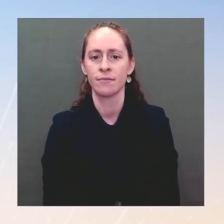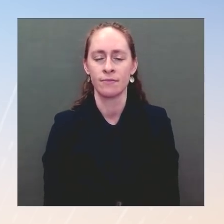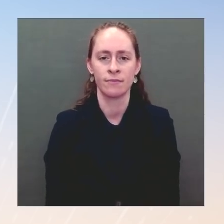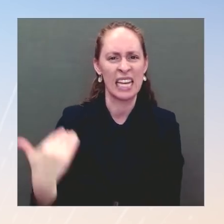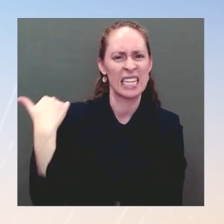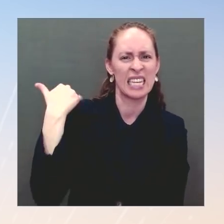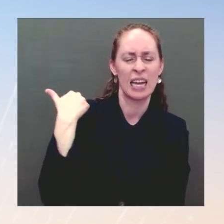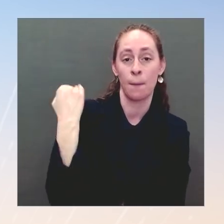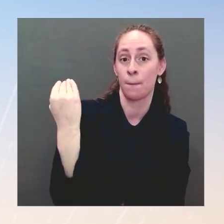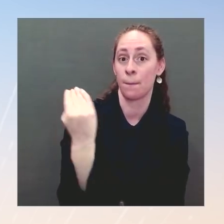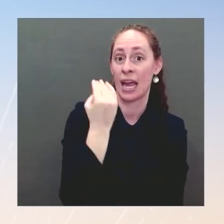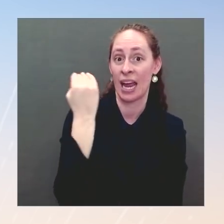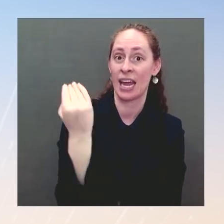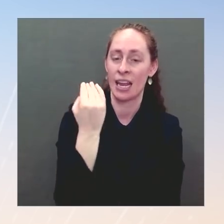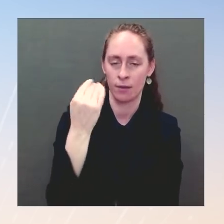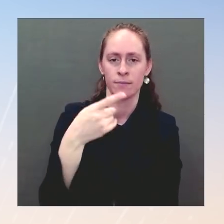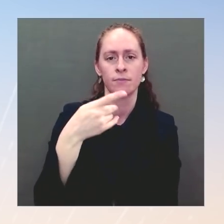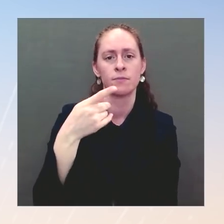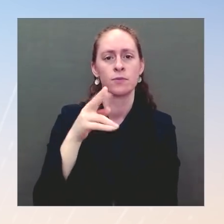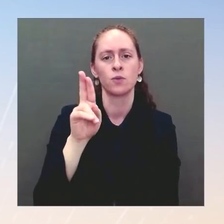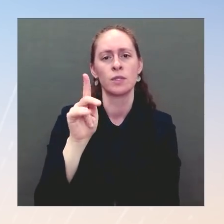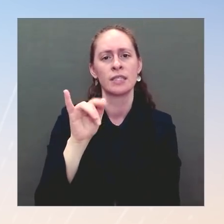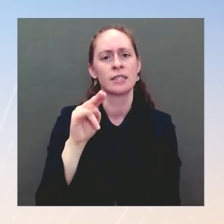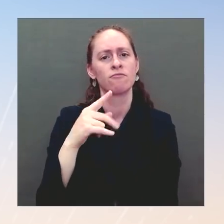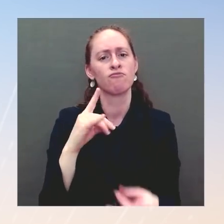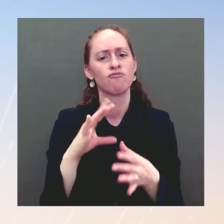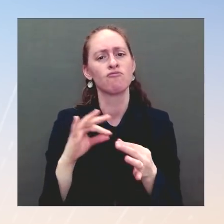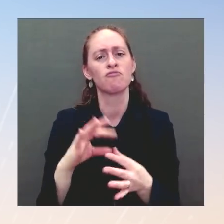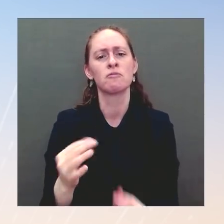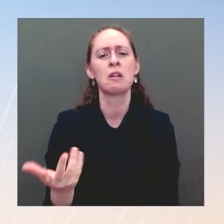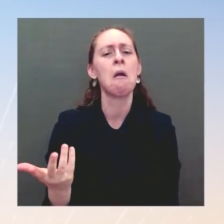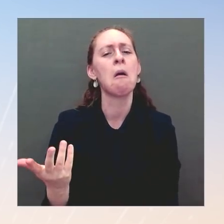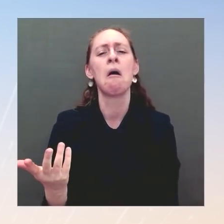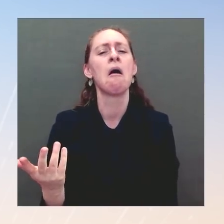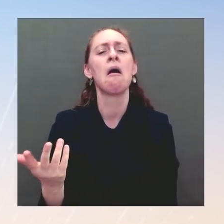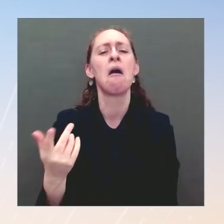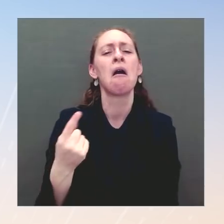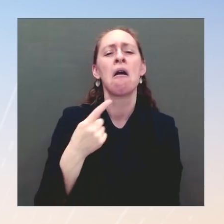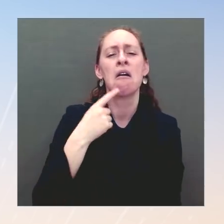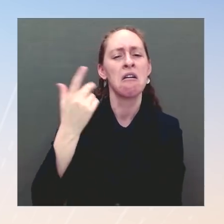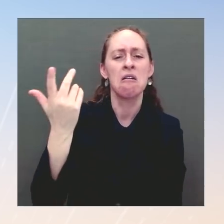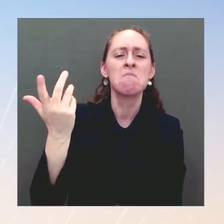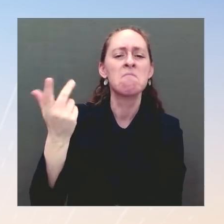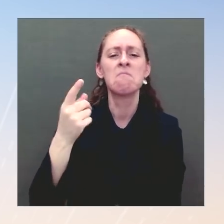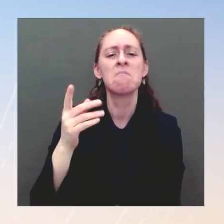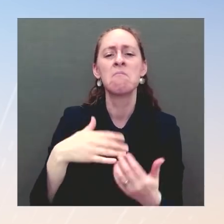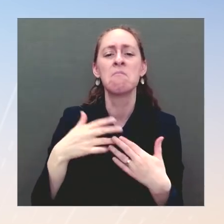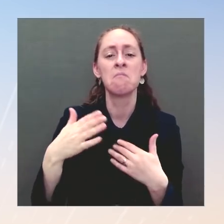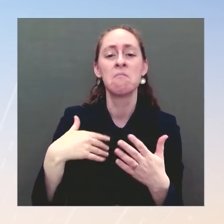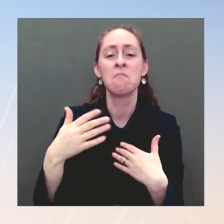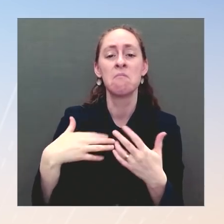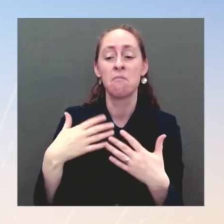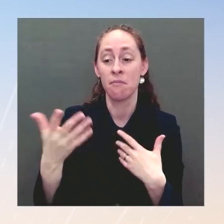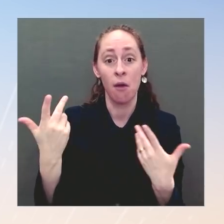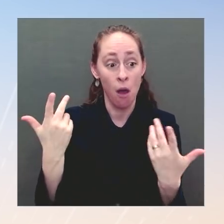basically regardless of what they did. Given that, you're obviously trying and effectively putting a lot of pain on the Russian economy.